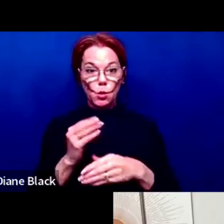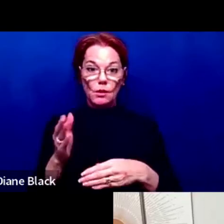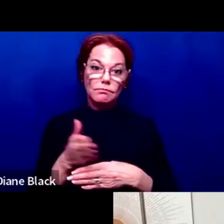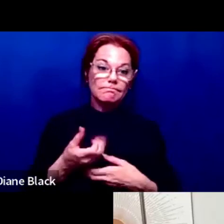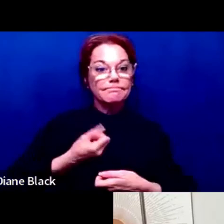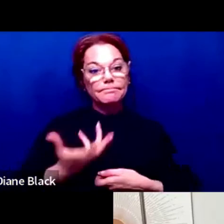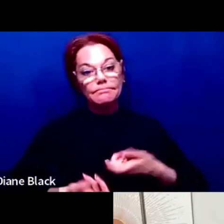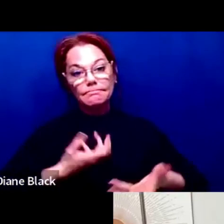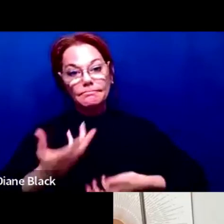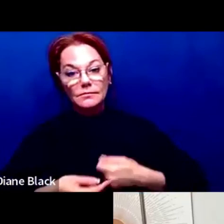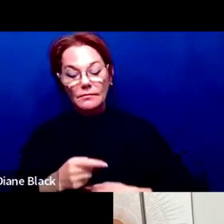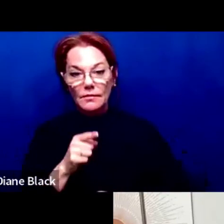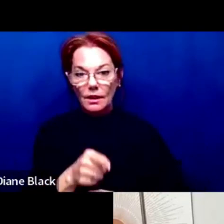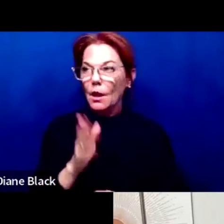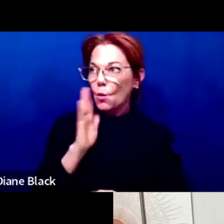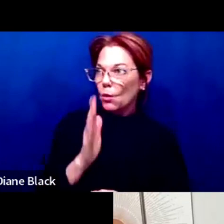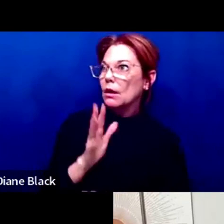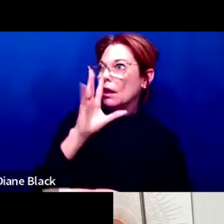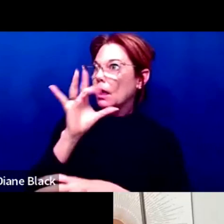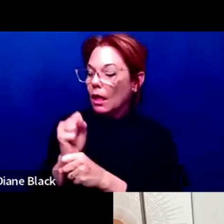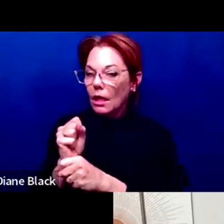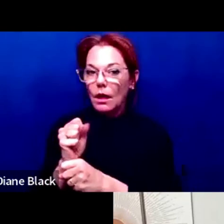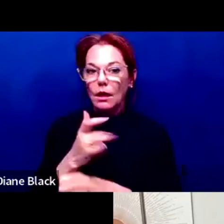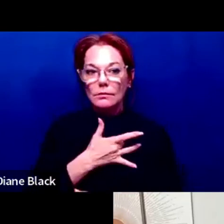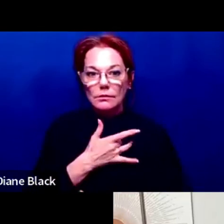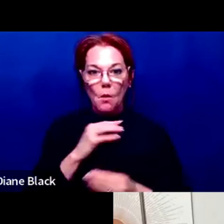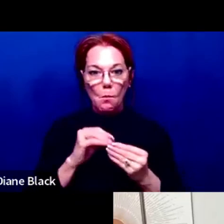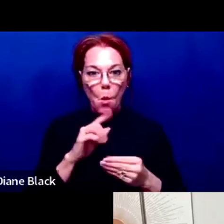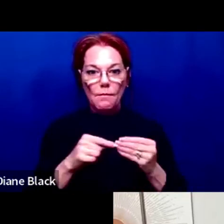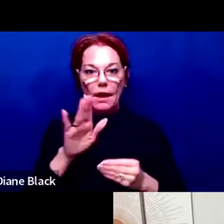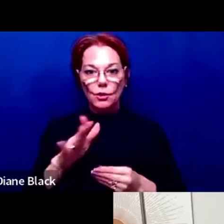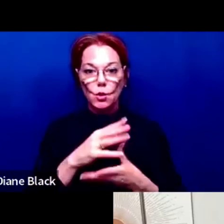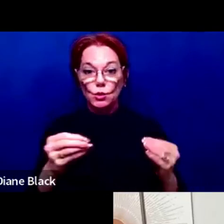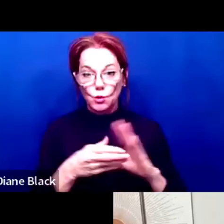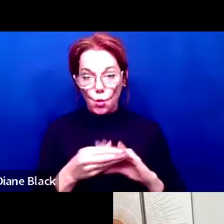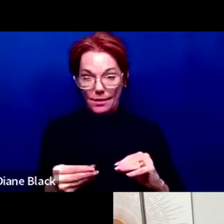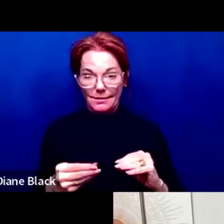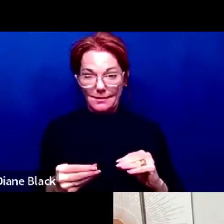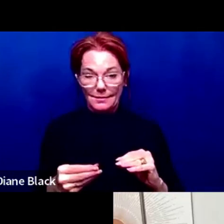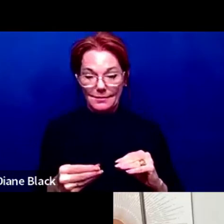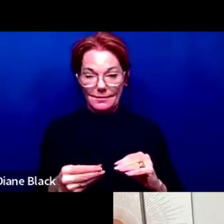story, they know statistics than any person put on the table. Because at the end of the day, you can be his daughter, you can